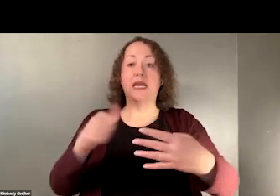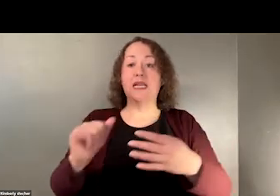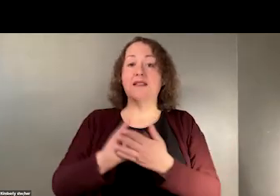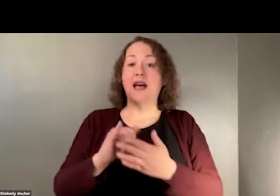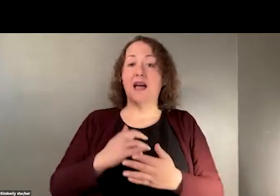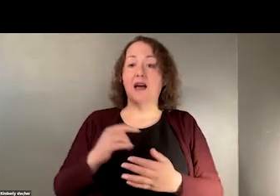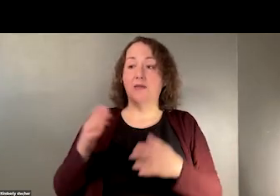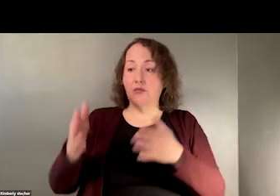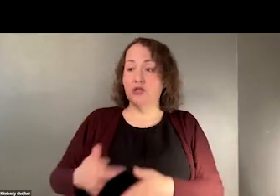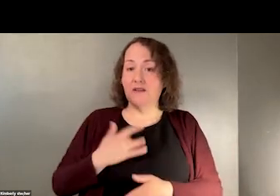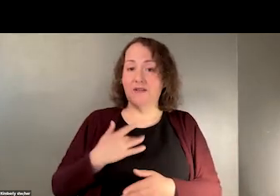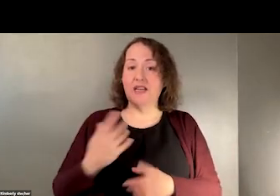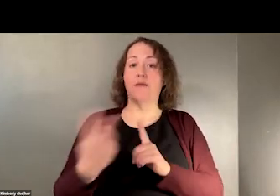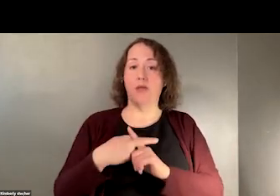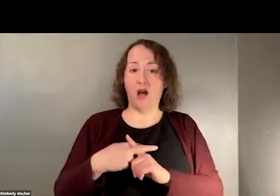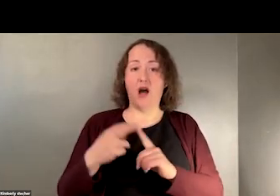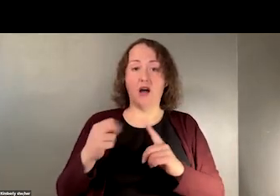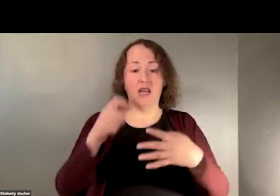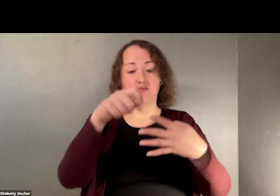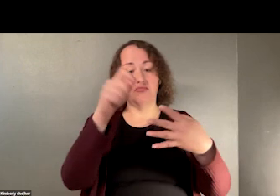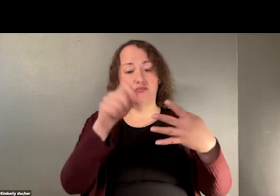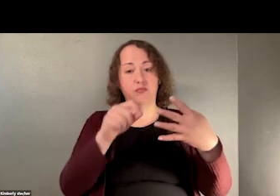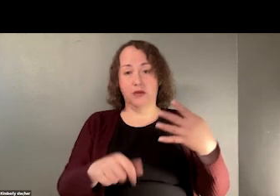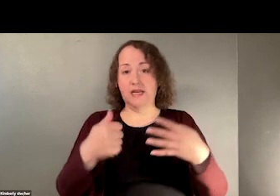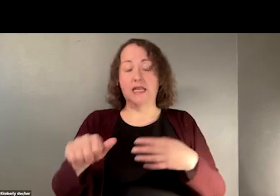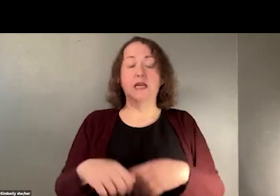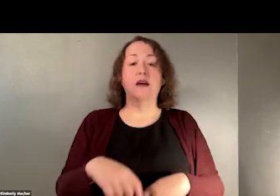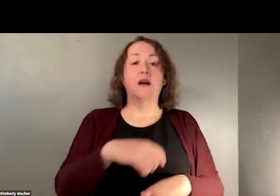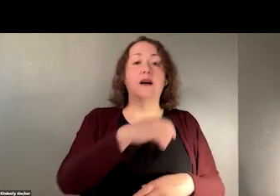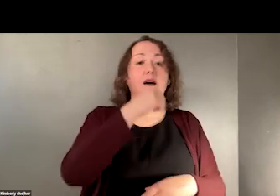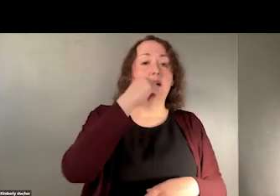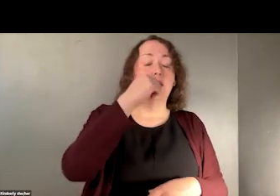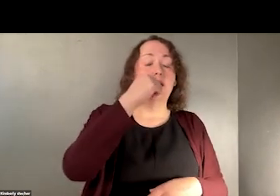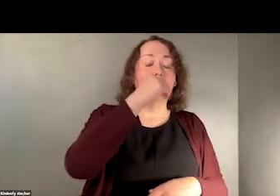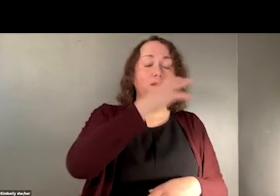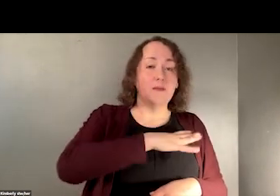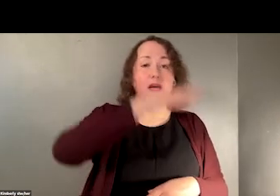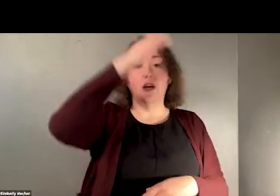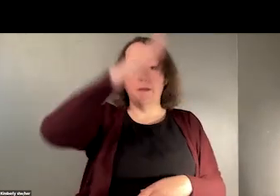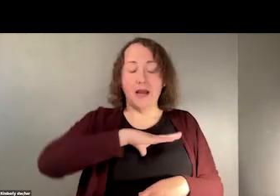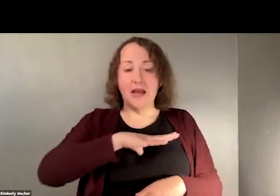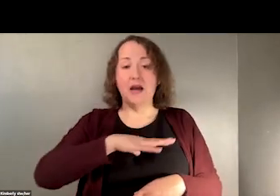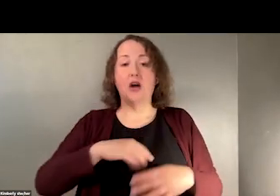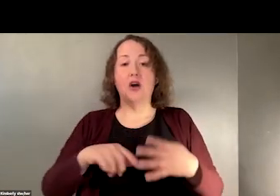They can choose "male," "female," a new option -- "unspecified or another gender identity,"